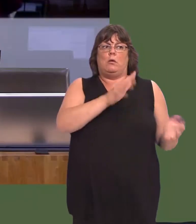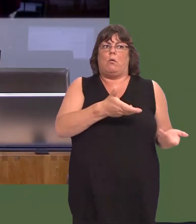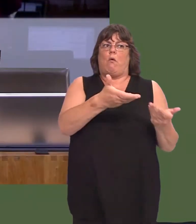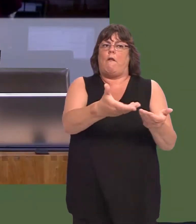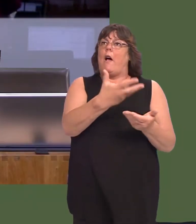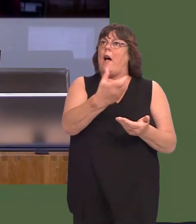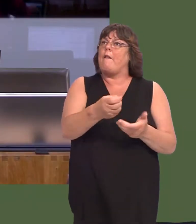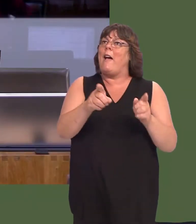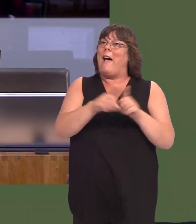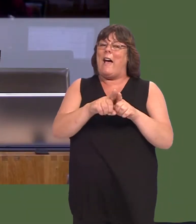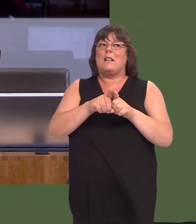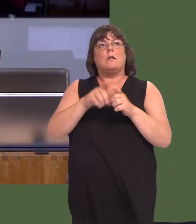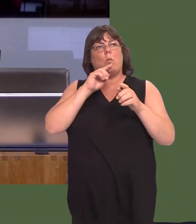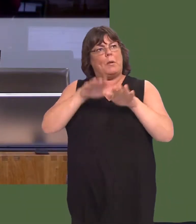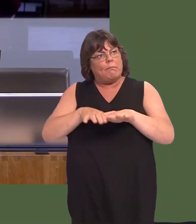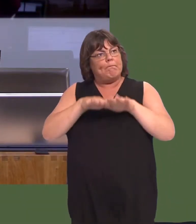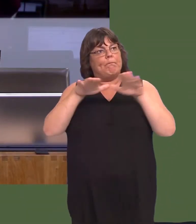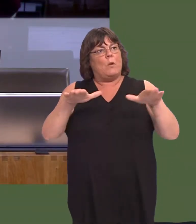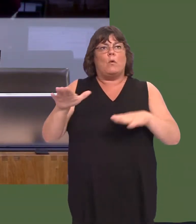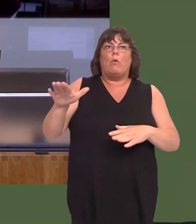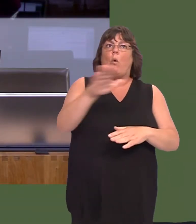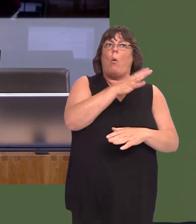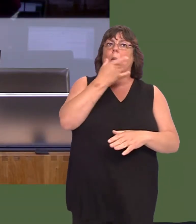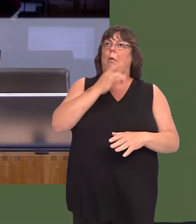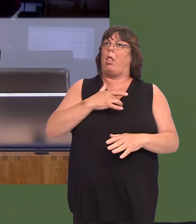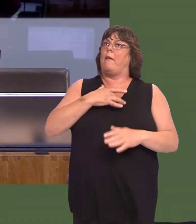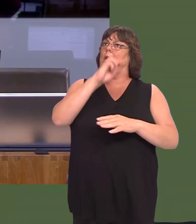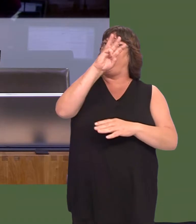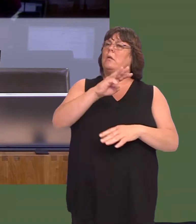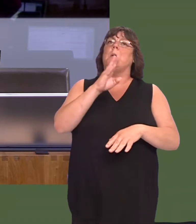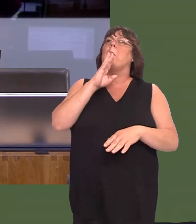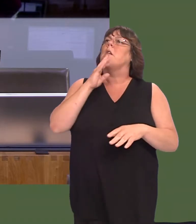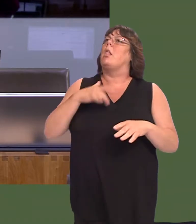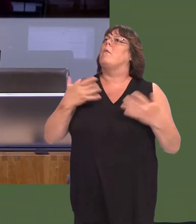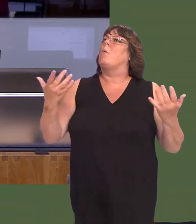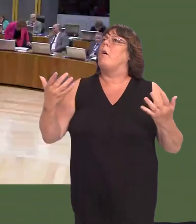is offered equitably to every single constituent in Wales, no matter where they live?